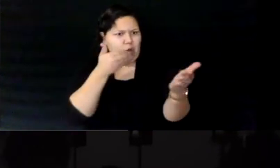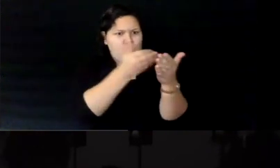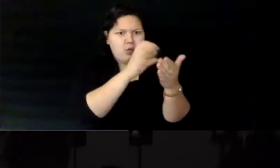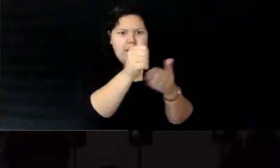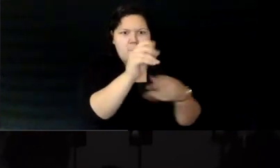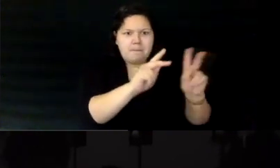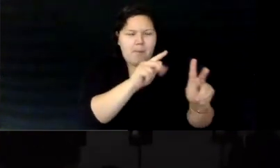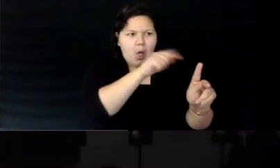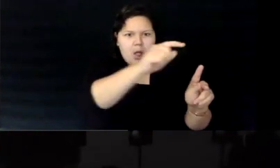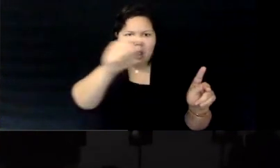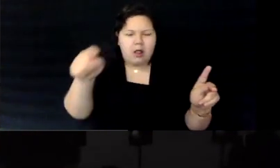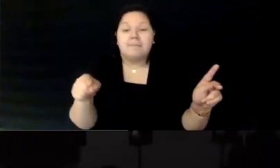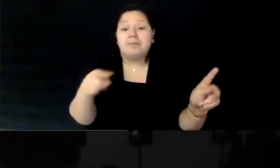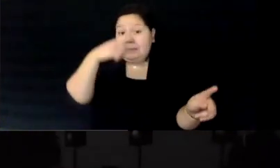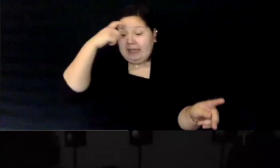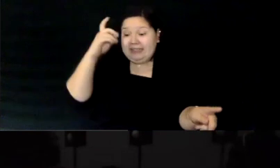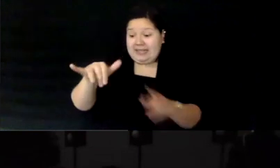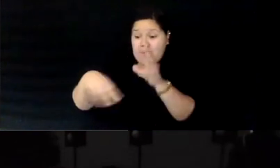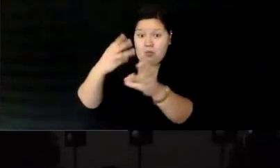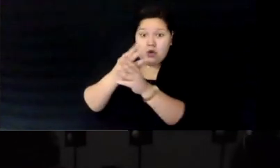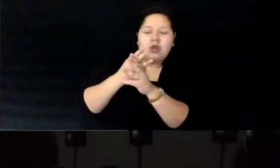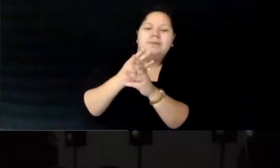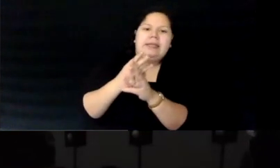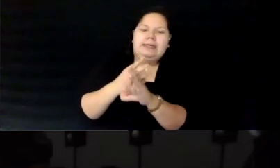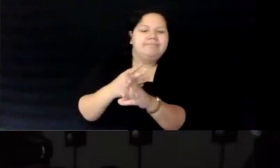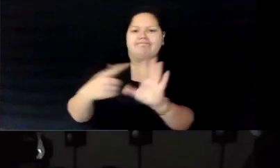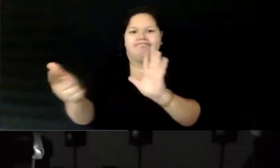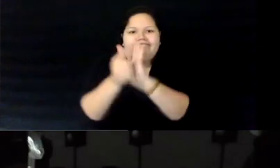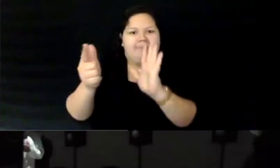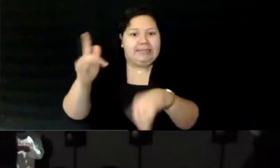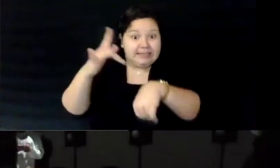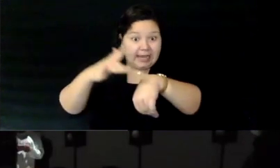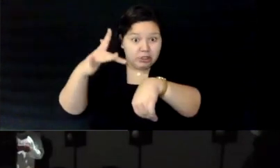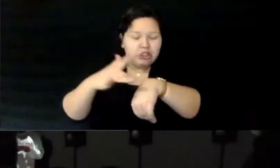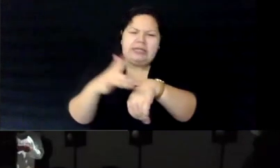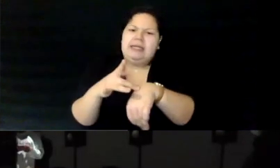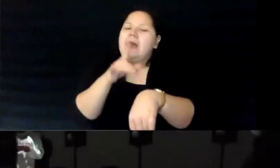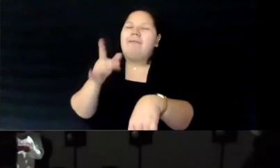Because in this dystopian world, it's forbidden to touch, it was important for us to represent